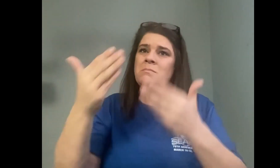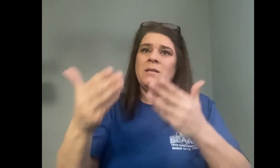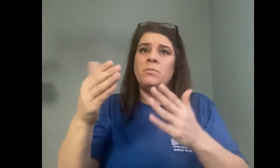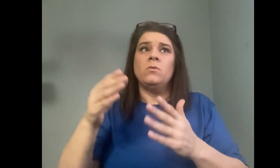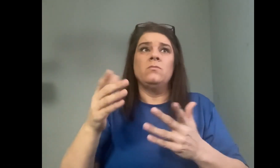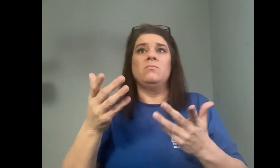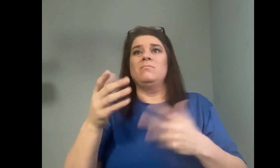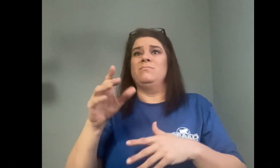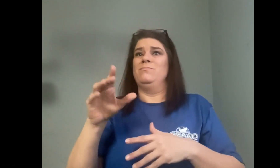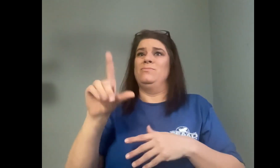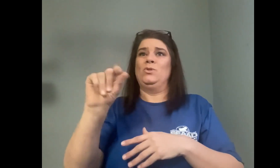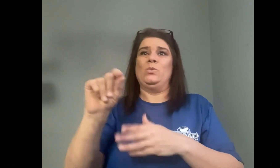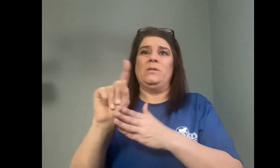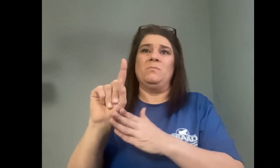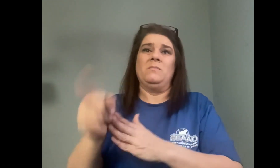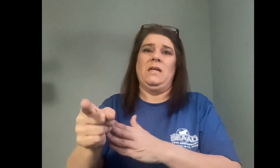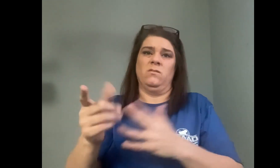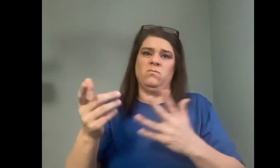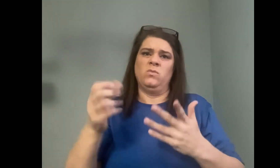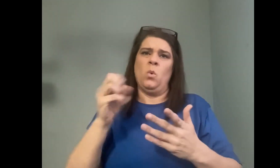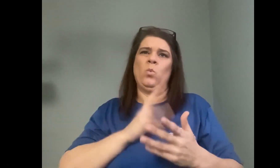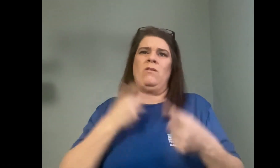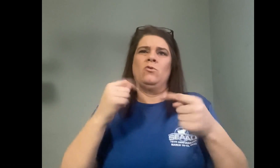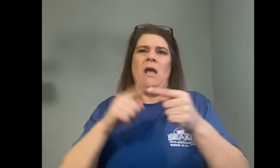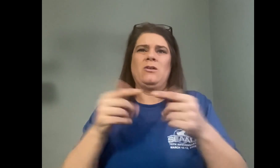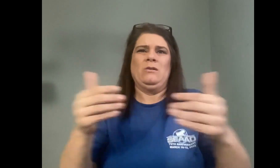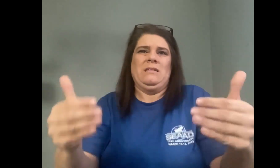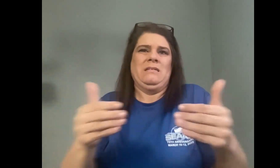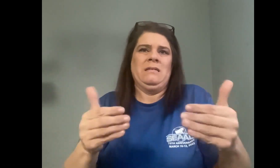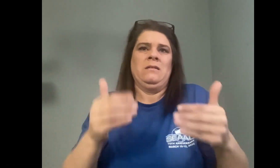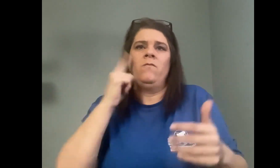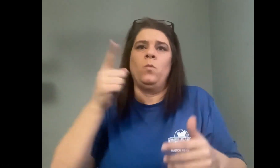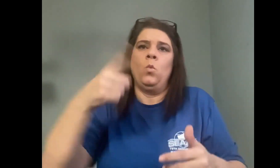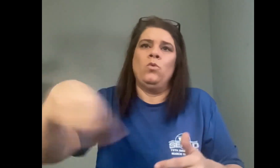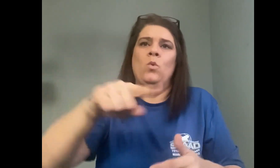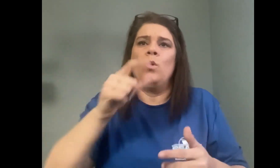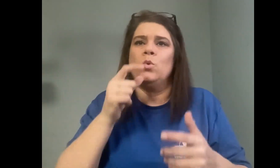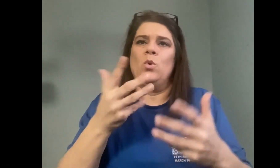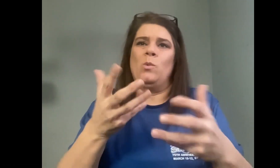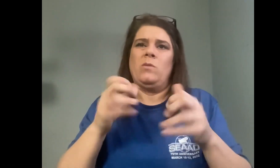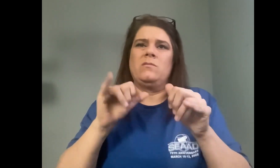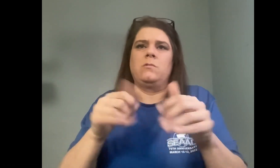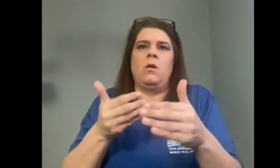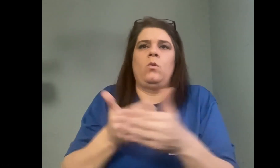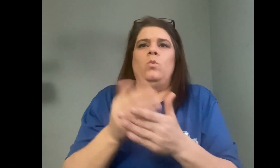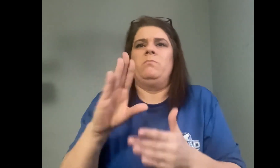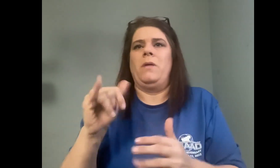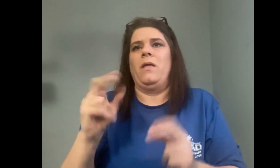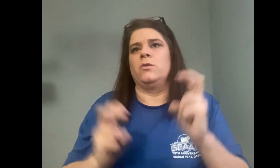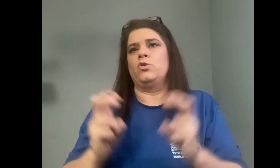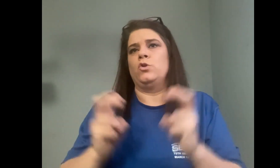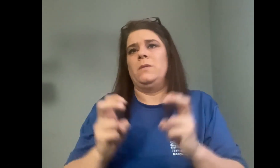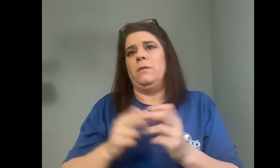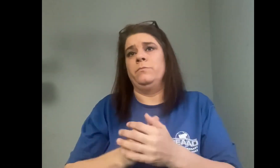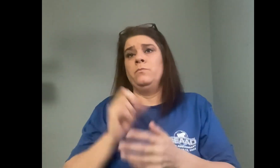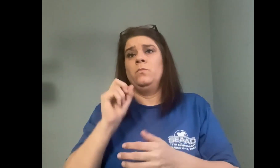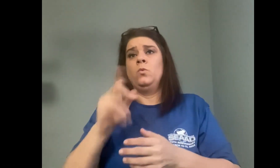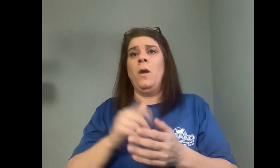minutes away. We wanted to make sure all the hotels were close for people who were attending the tournament.